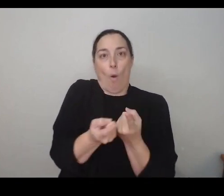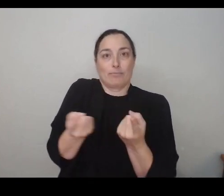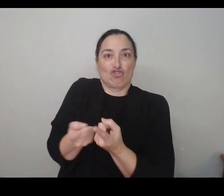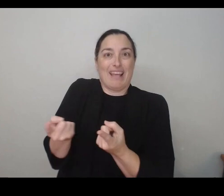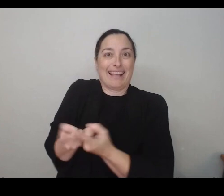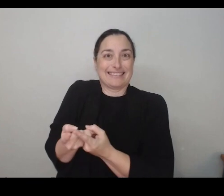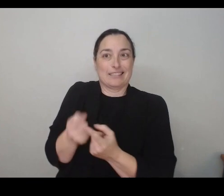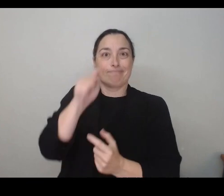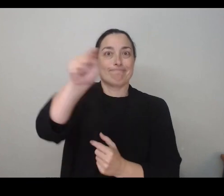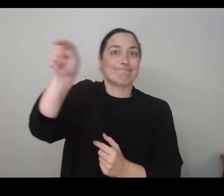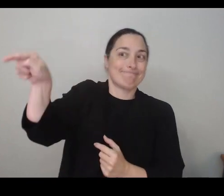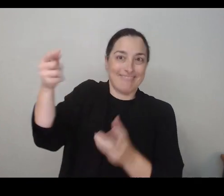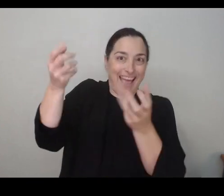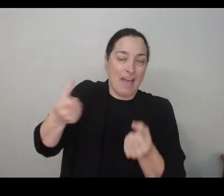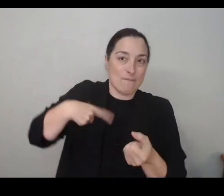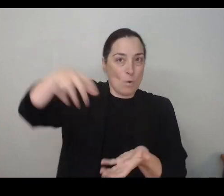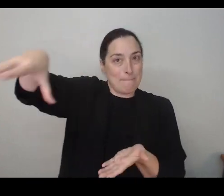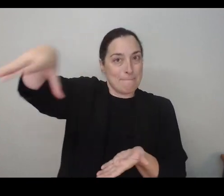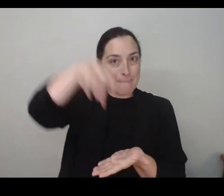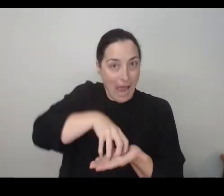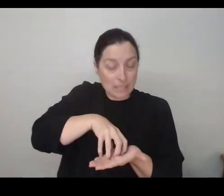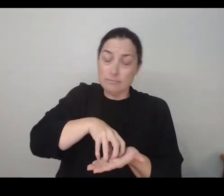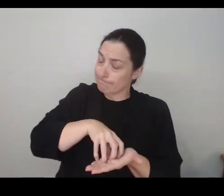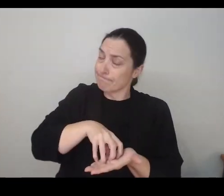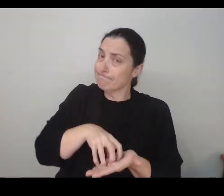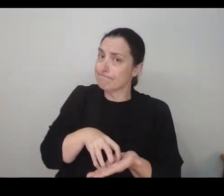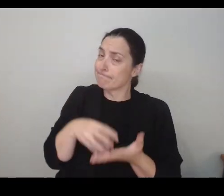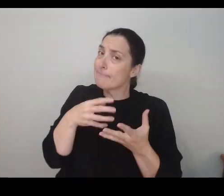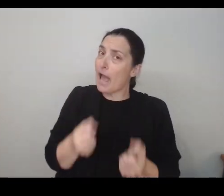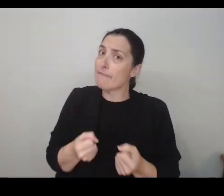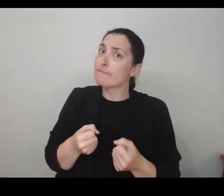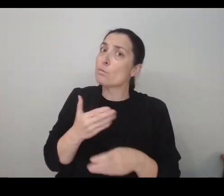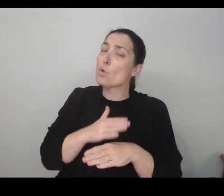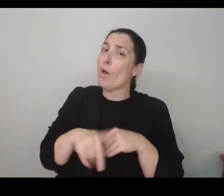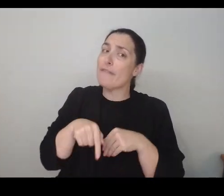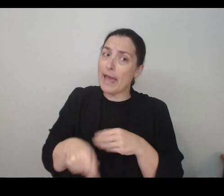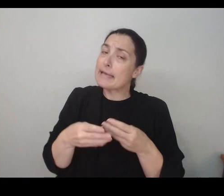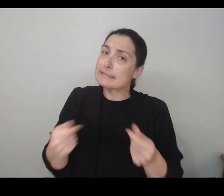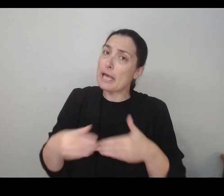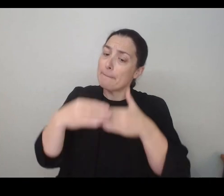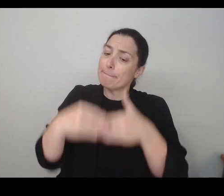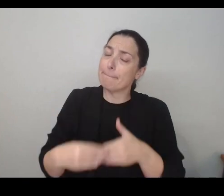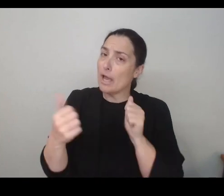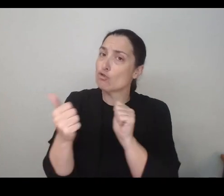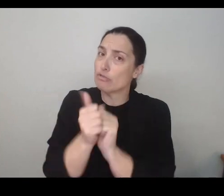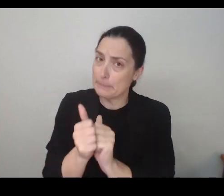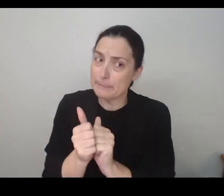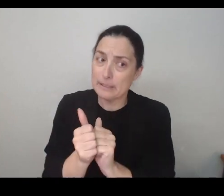We are also working towards that. We made several agreements recently with some cultural institutions of the region,